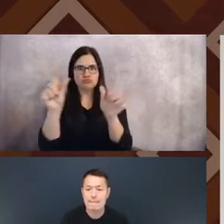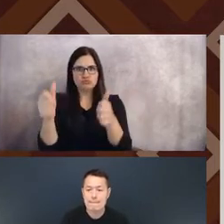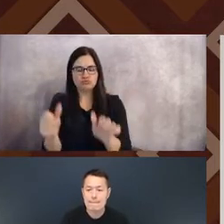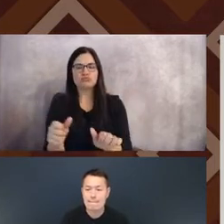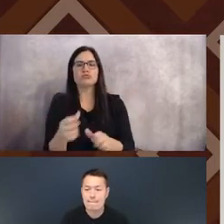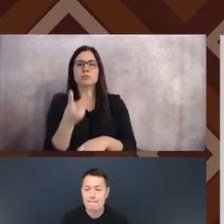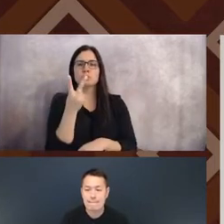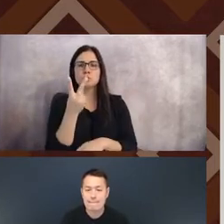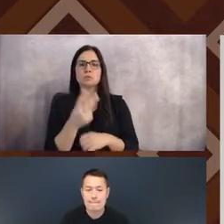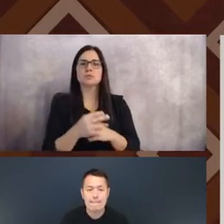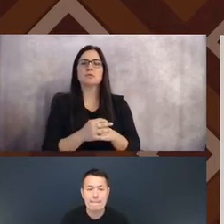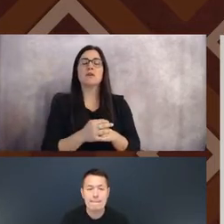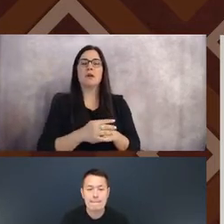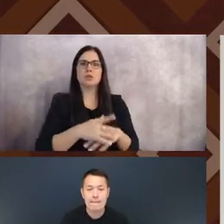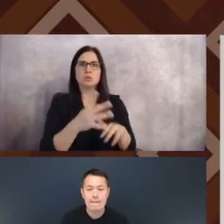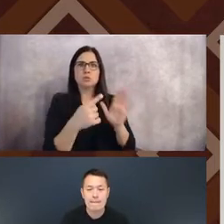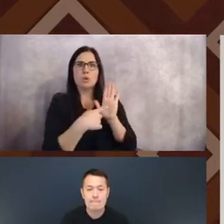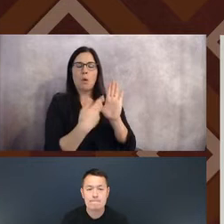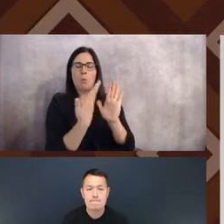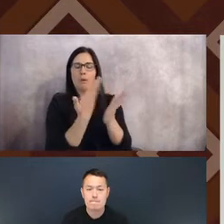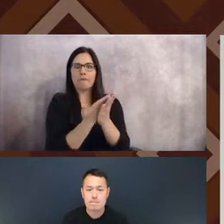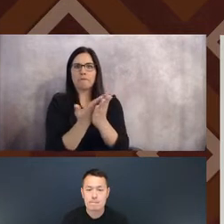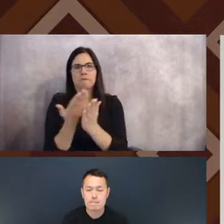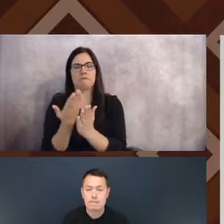To the documents and memorialized that event